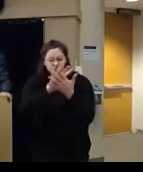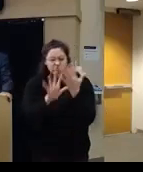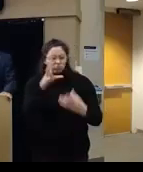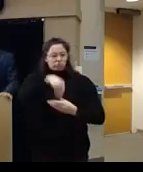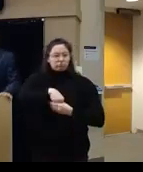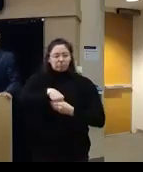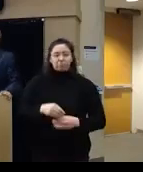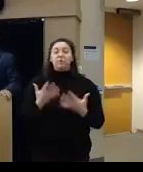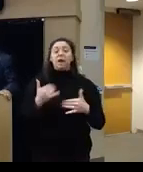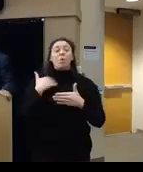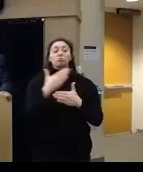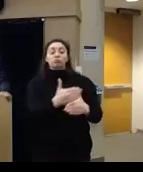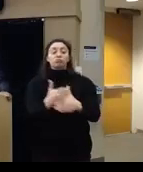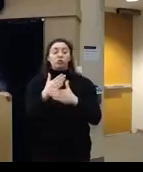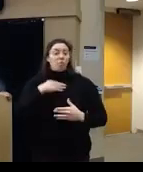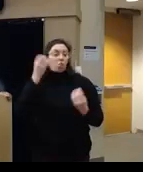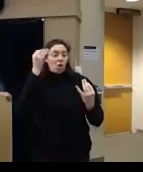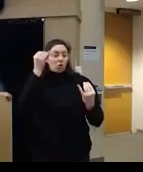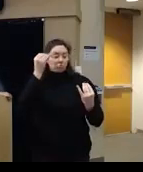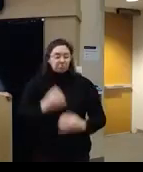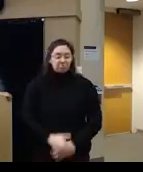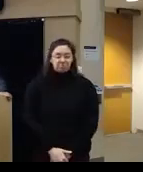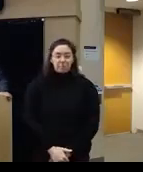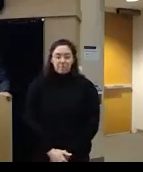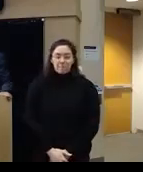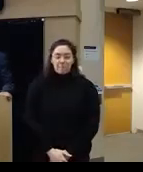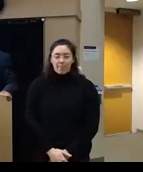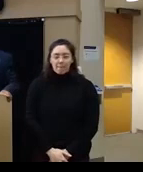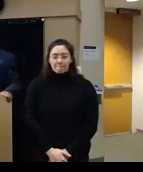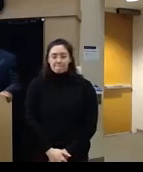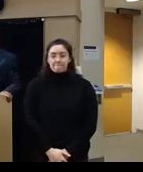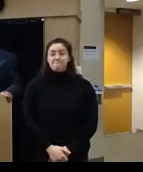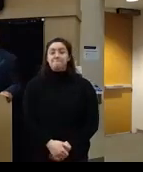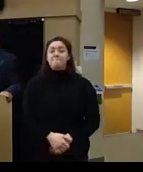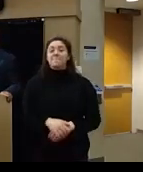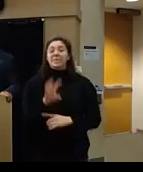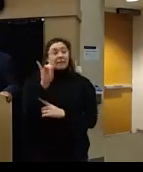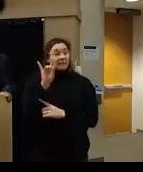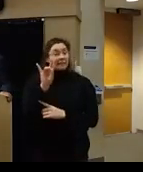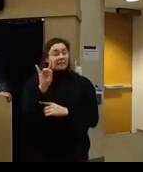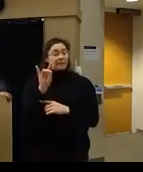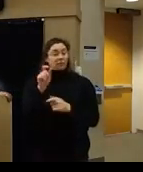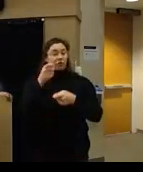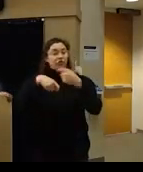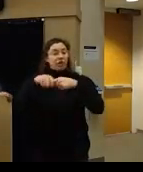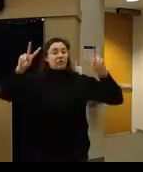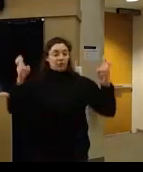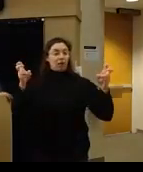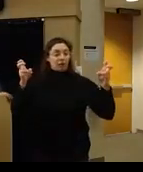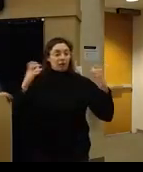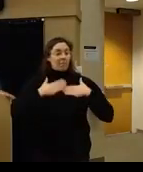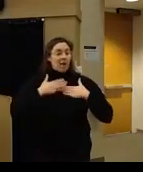with you my thoughts if we look at it that way now I did change the title of my presentation